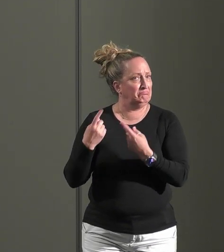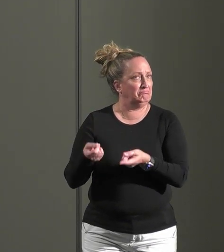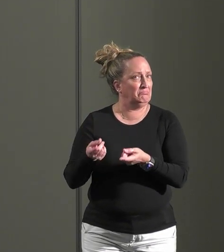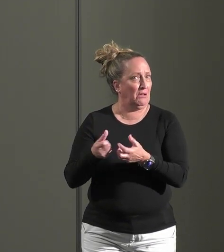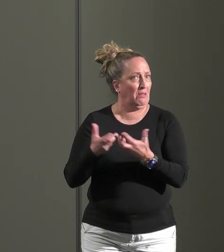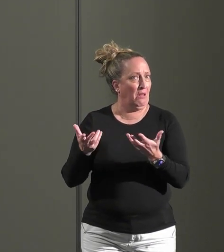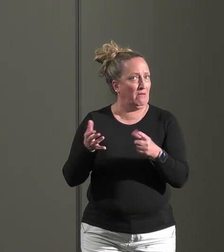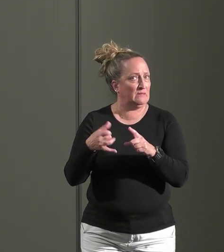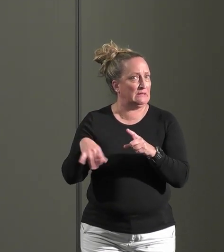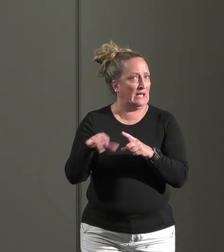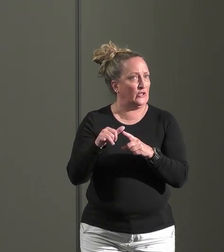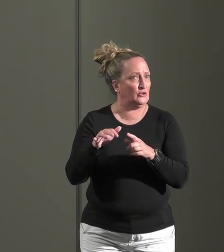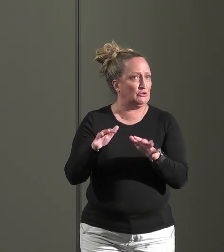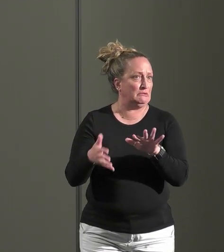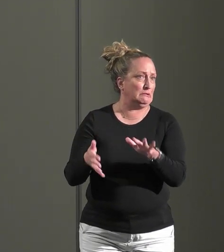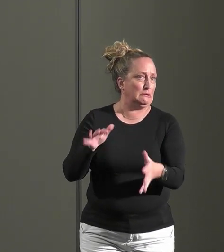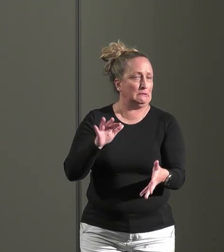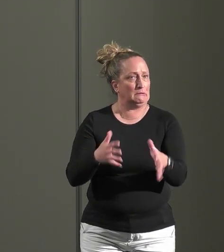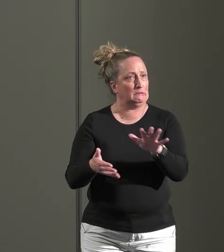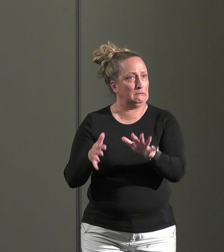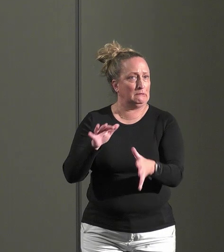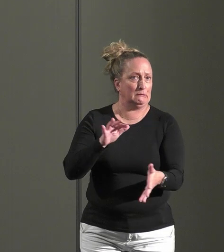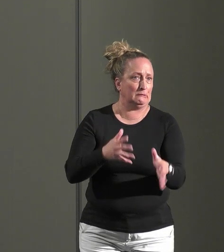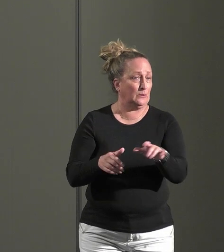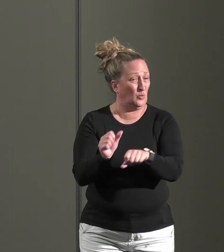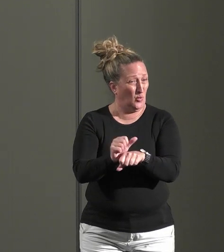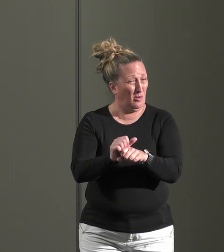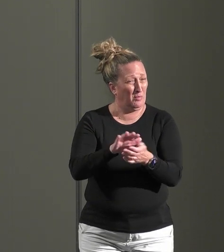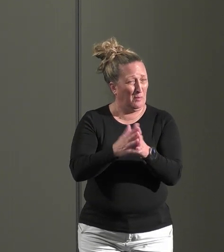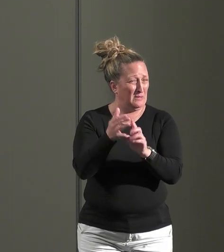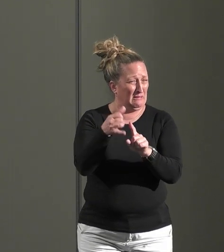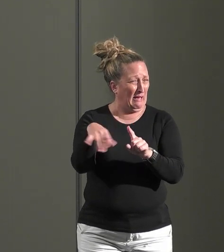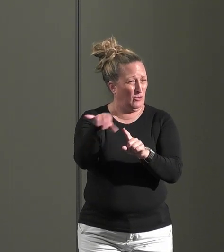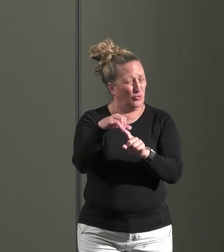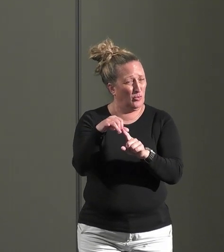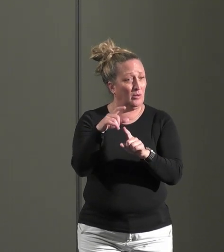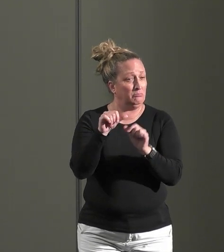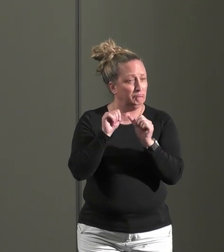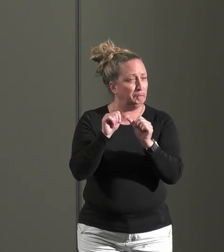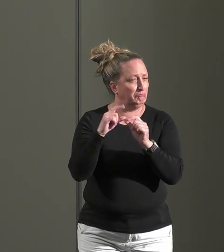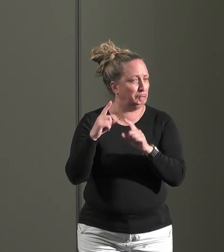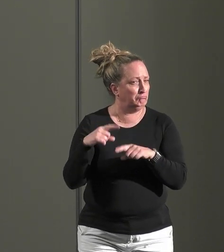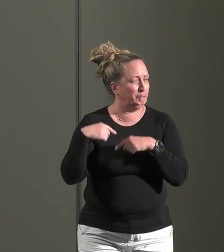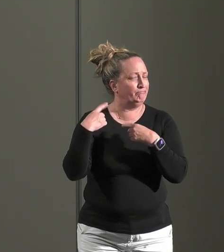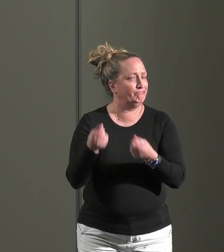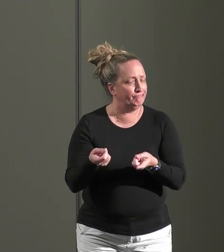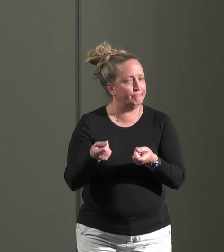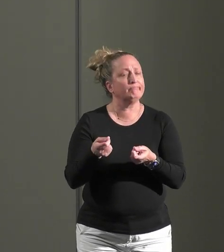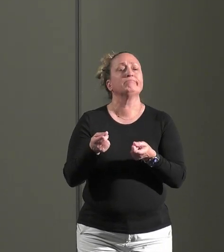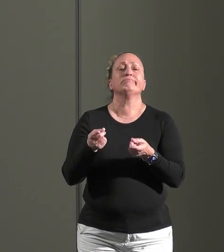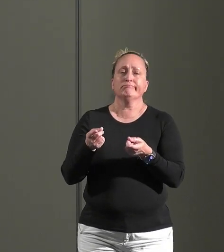lot of standards there is work on the standards and that ongoing for a while we will come back